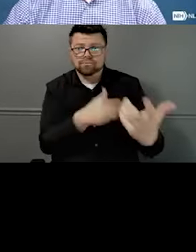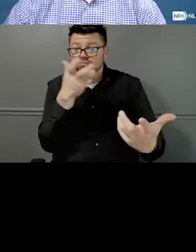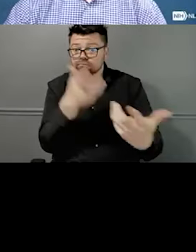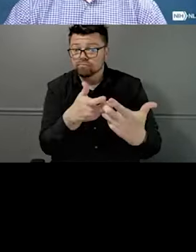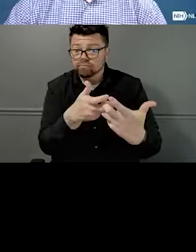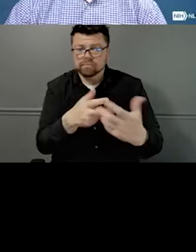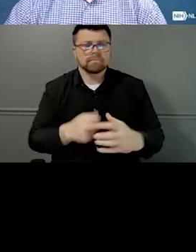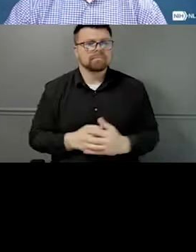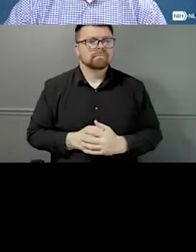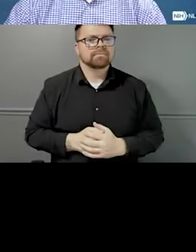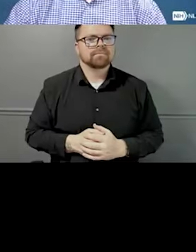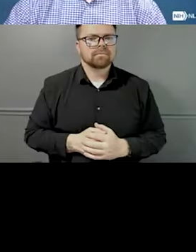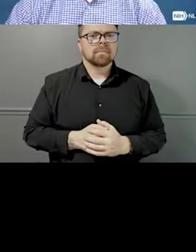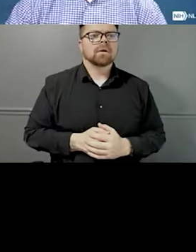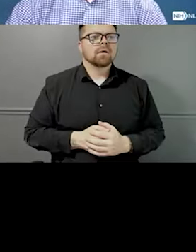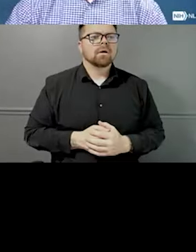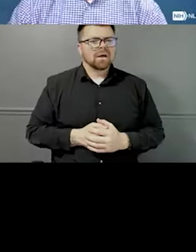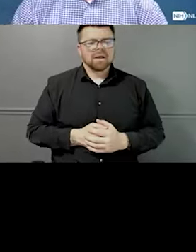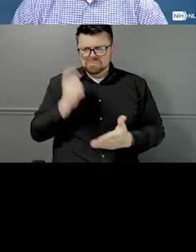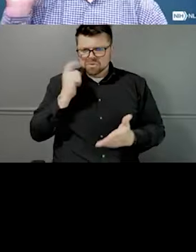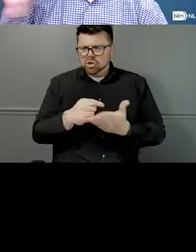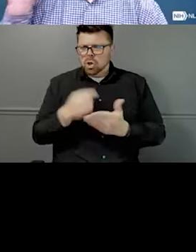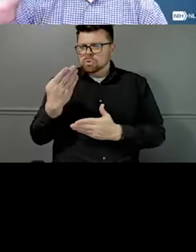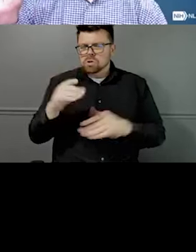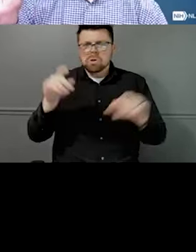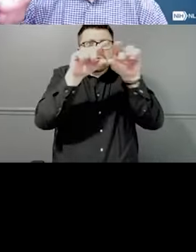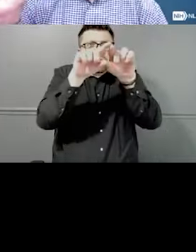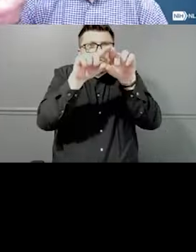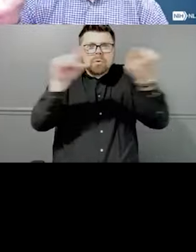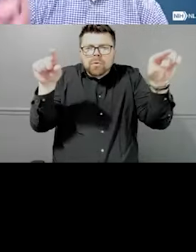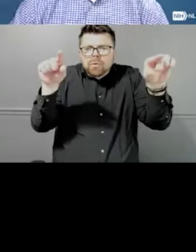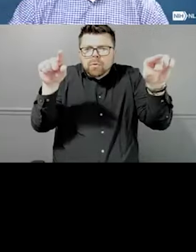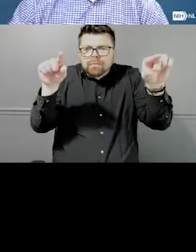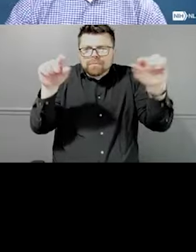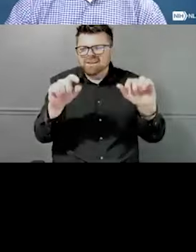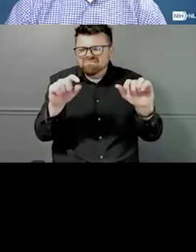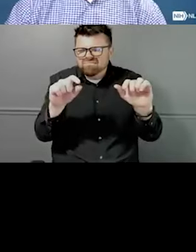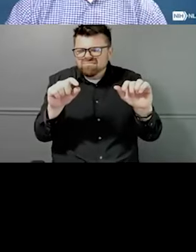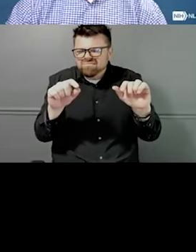We put a little banner at the top. We made a very slight change to the process.